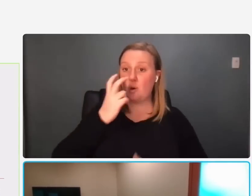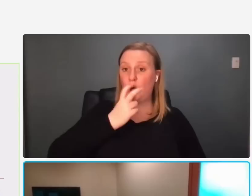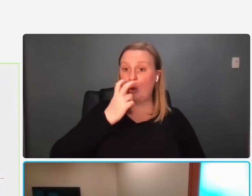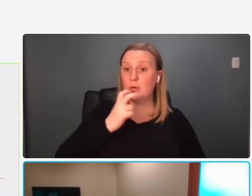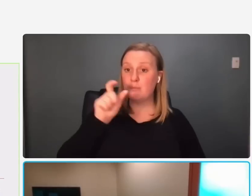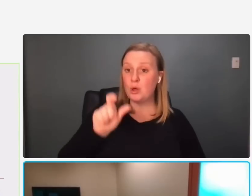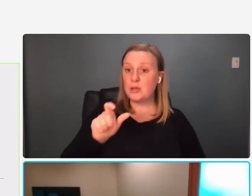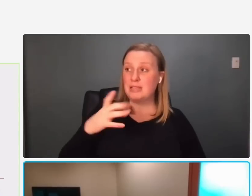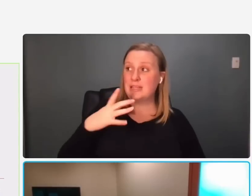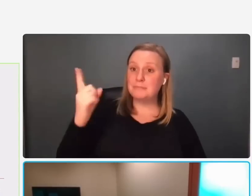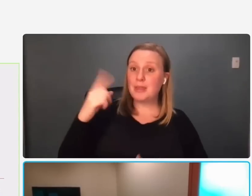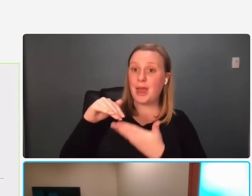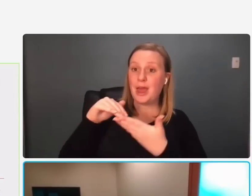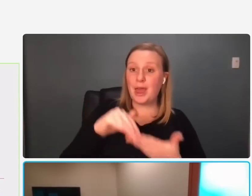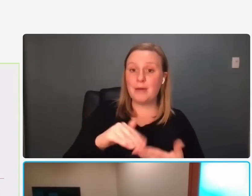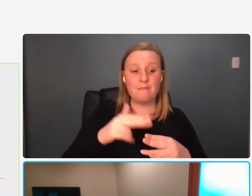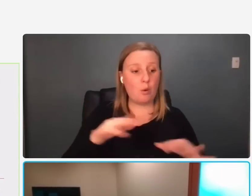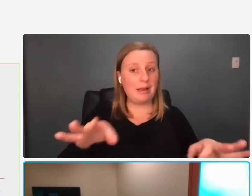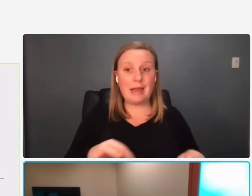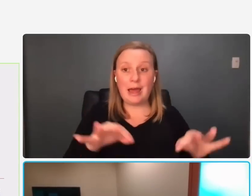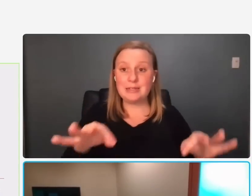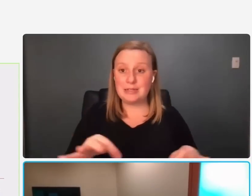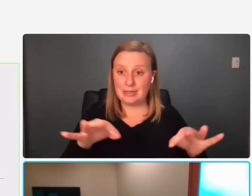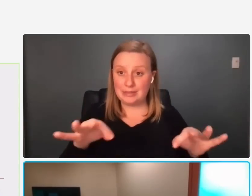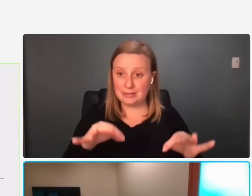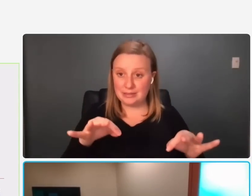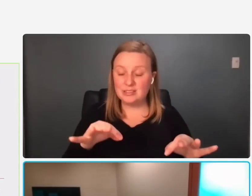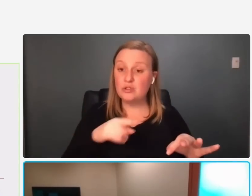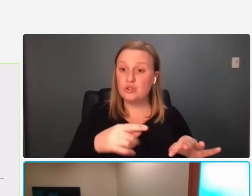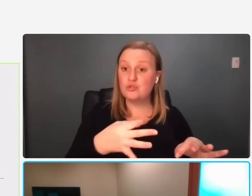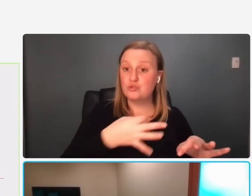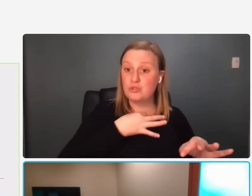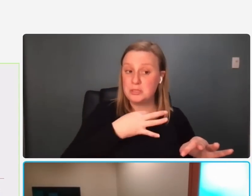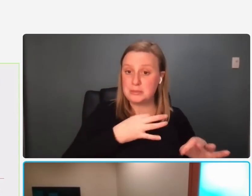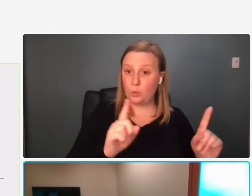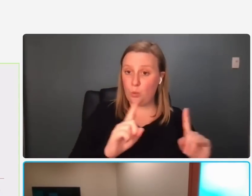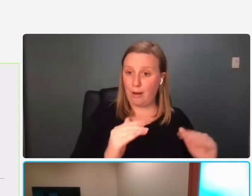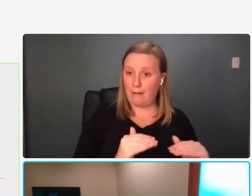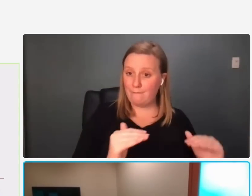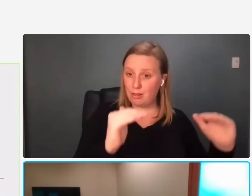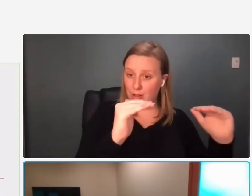a slightly different risk of harm to you compared to clinical care that you may require in your home.